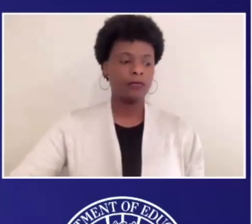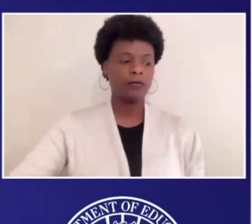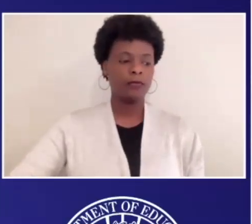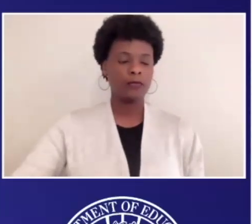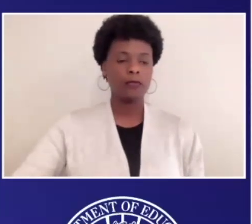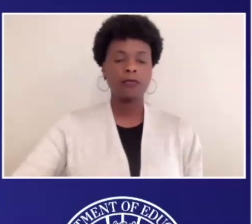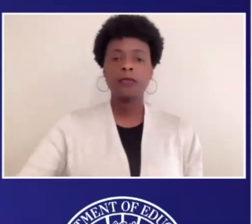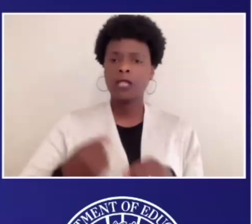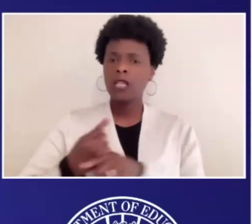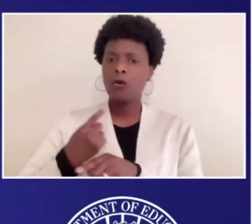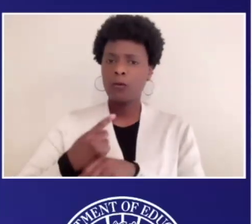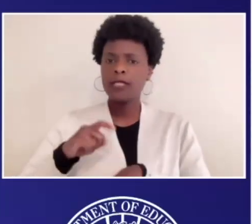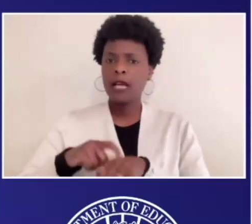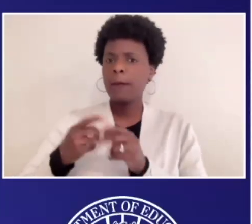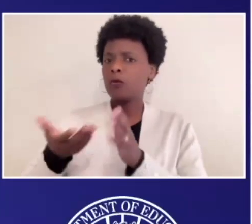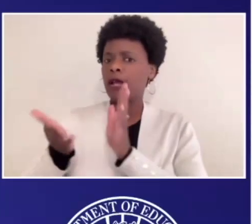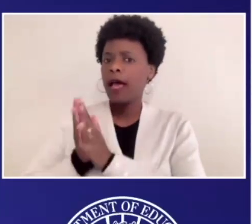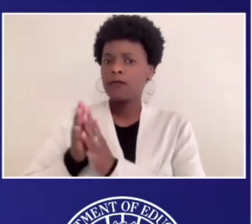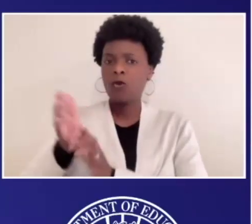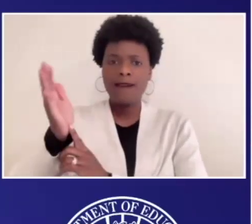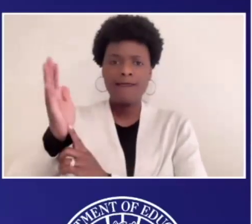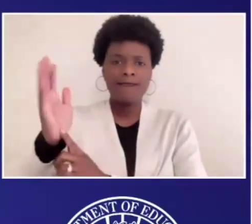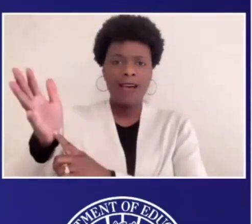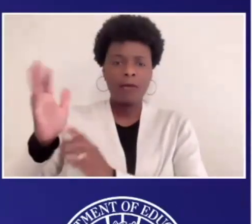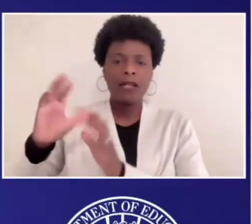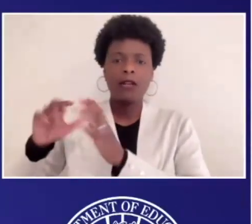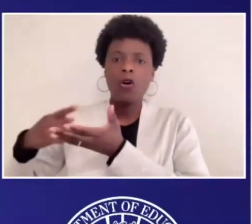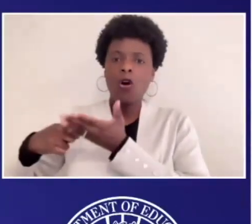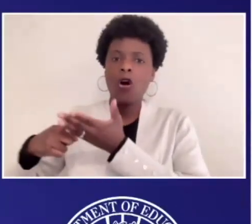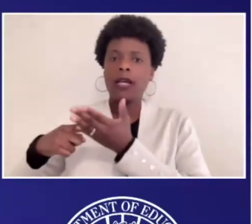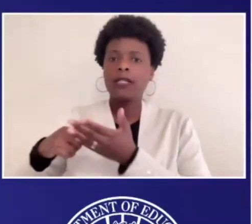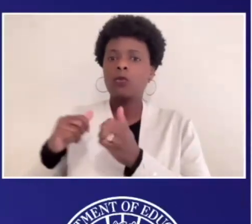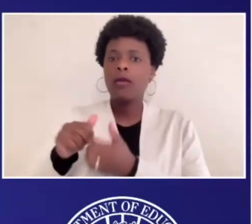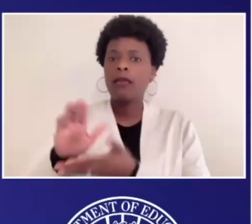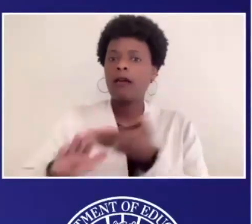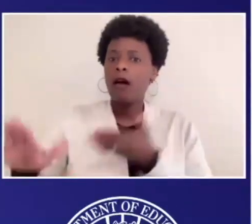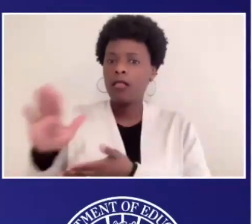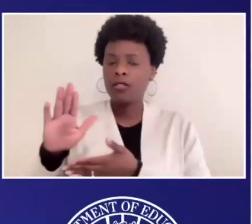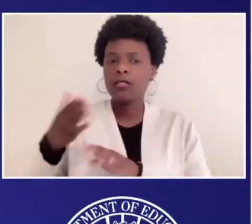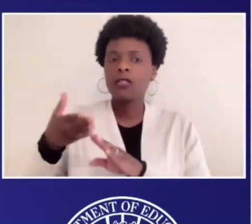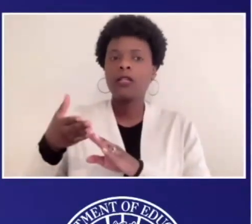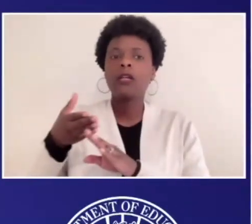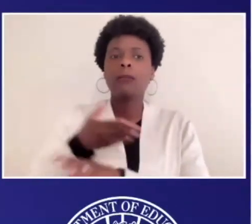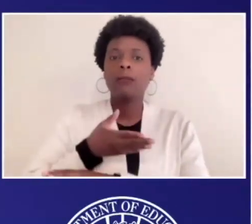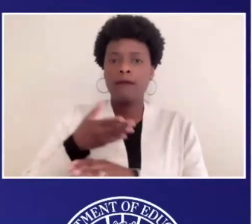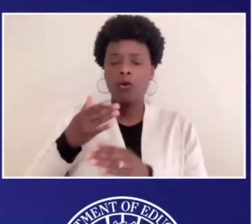At the appropriate time, I was going to ask for a five-minute caucus with the colleges before a consensus vote.